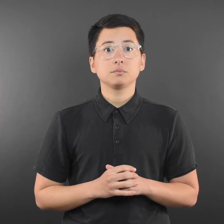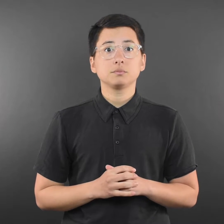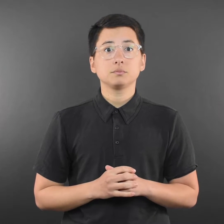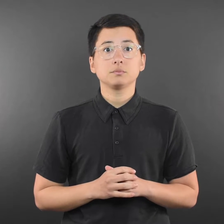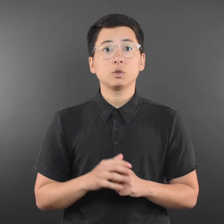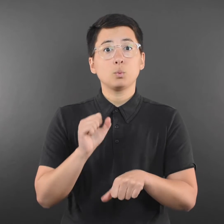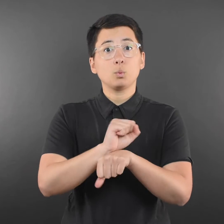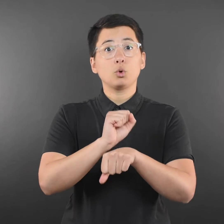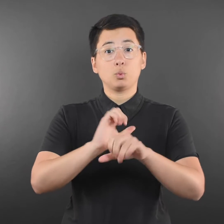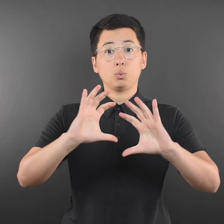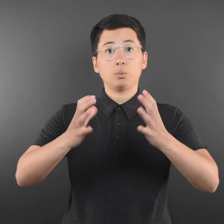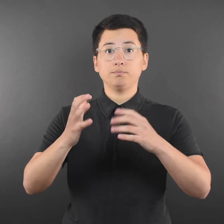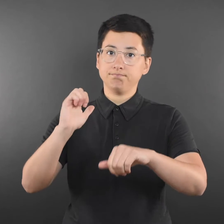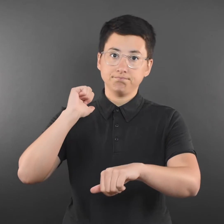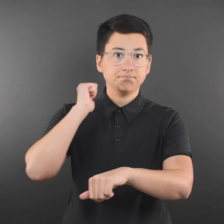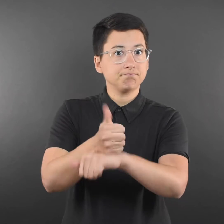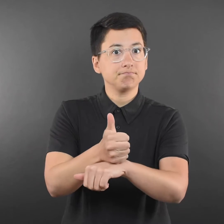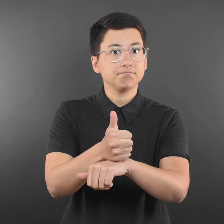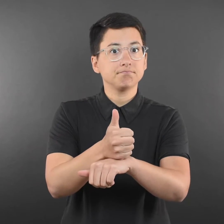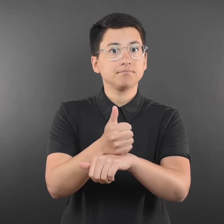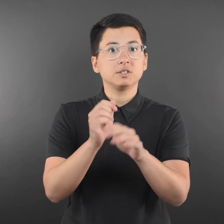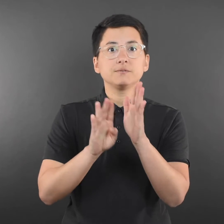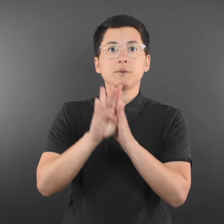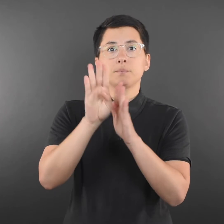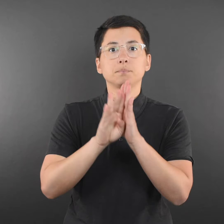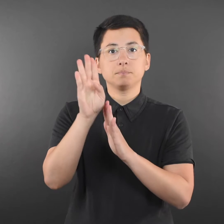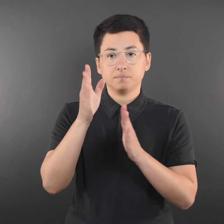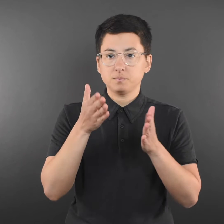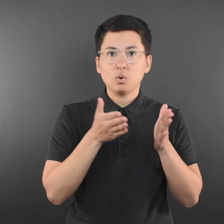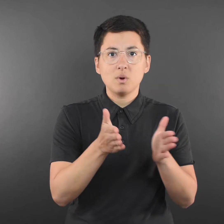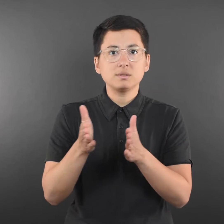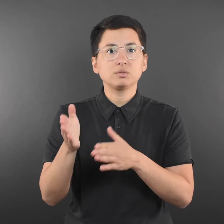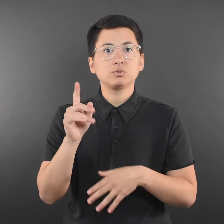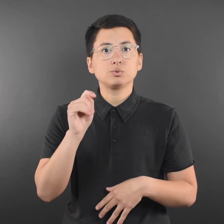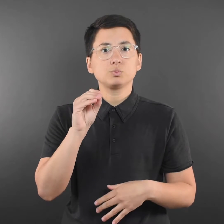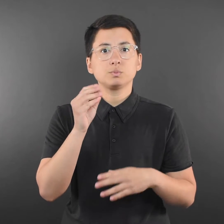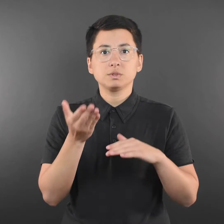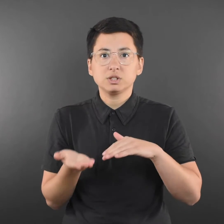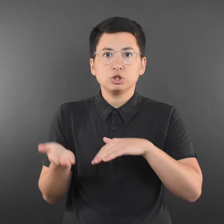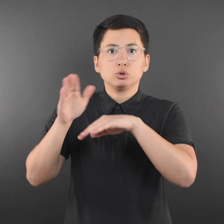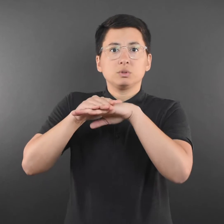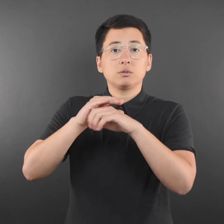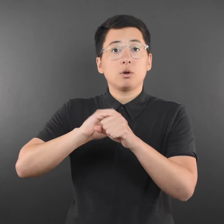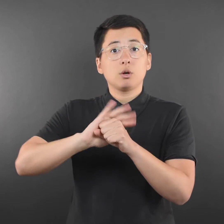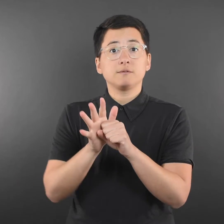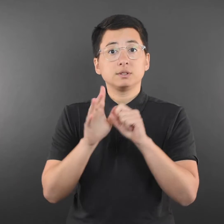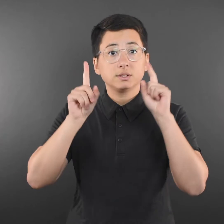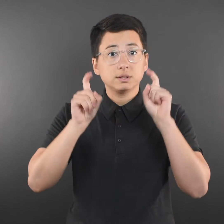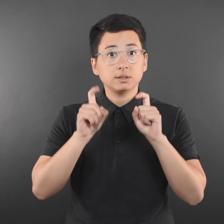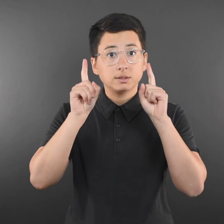• A work group was formed to develop ways to increase COVID-19 testing in communities of color;